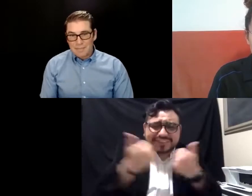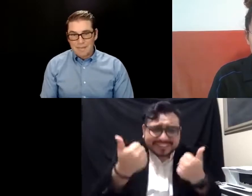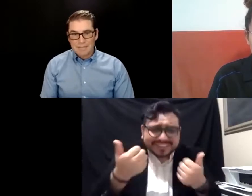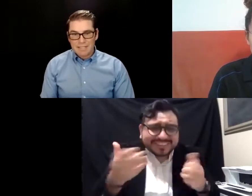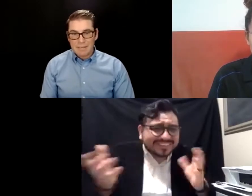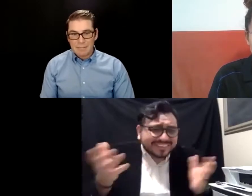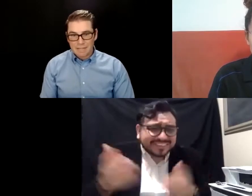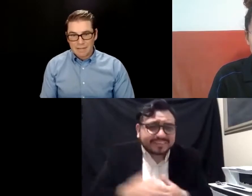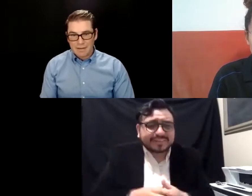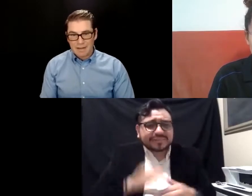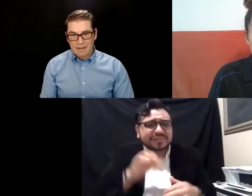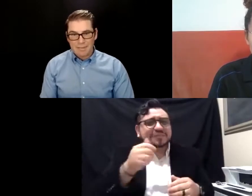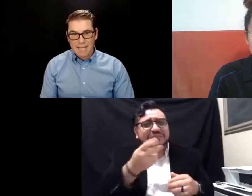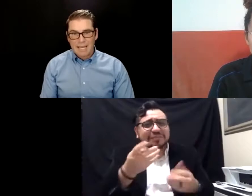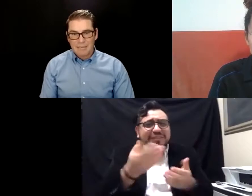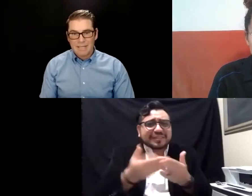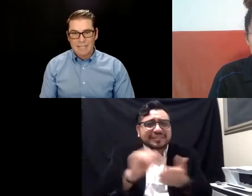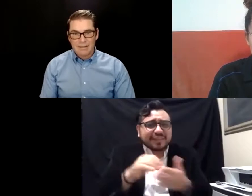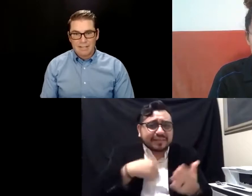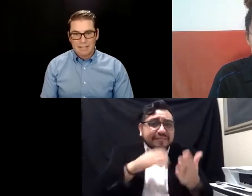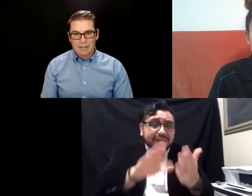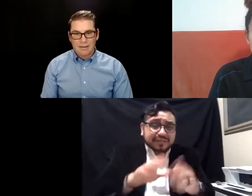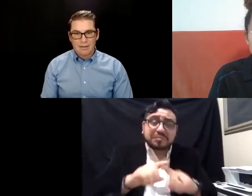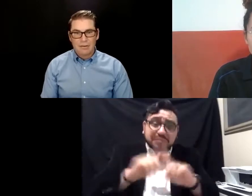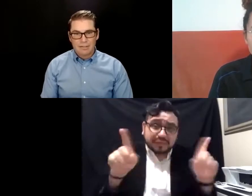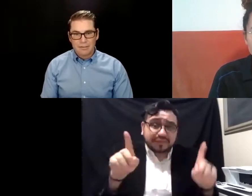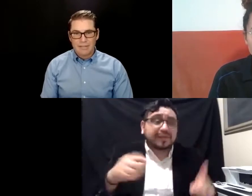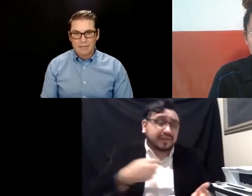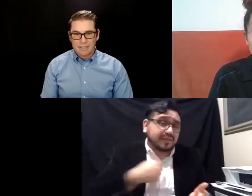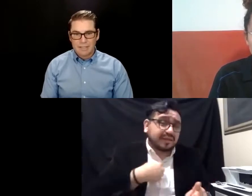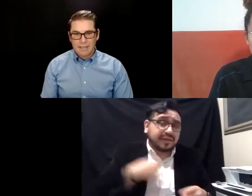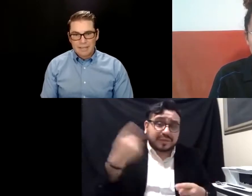Sometimes I even study music, but that can be a challenge, just the cultural difference.